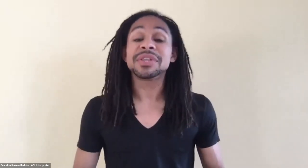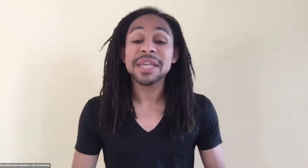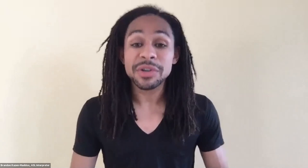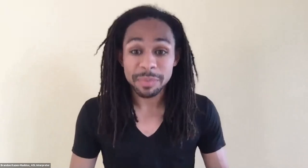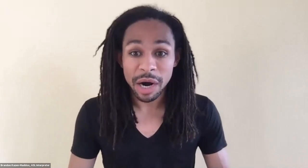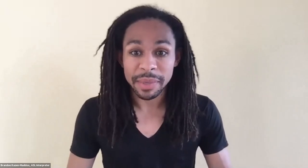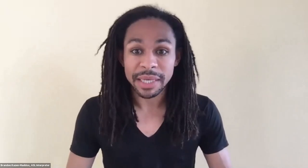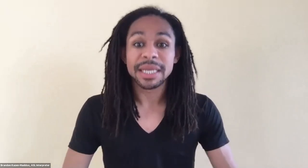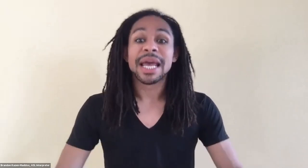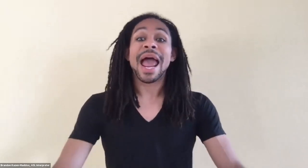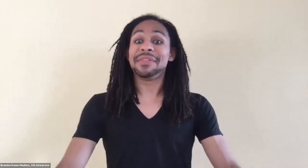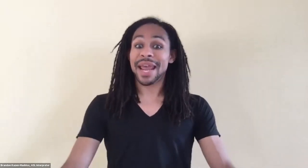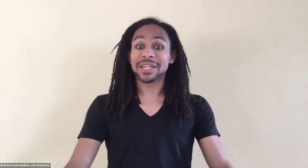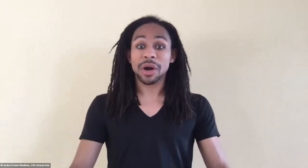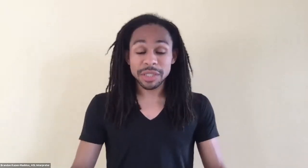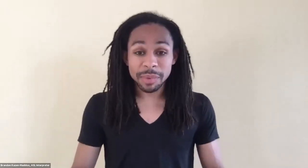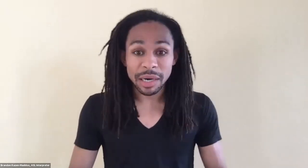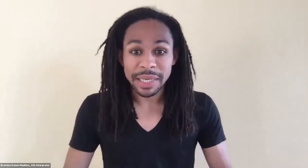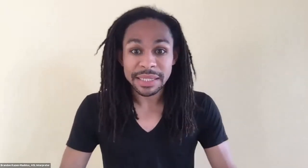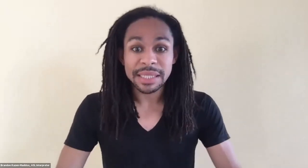for the theater department and the HR department